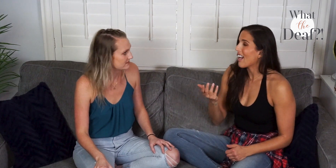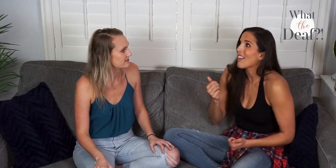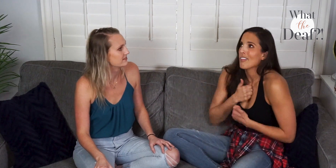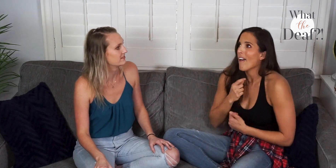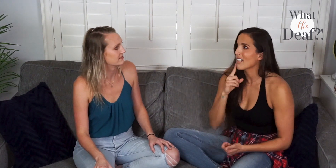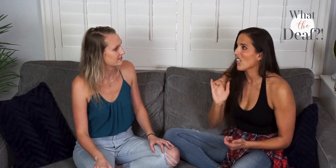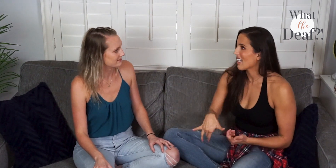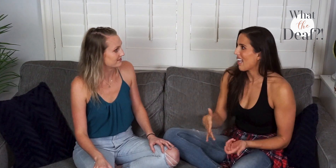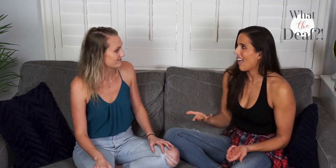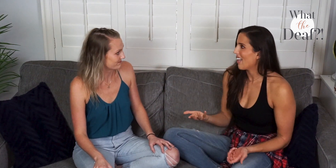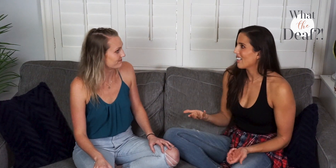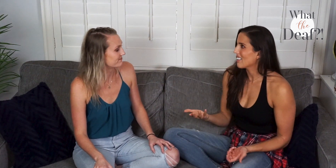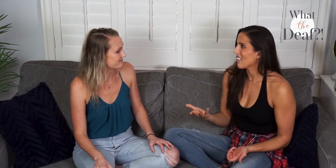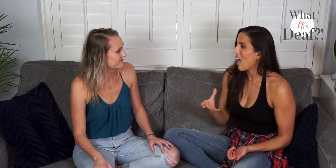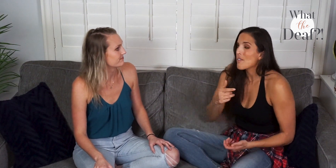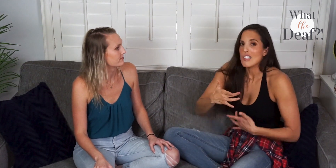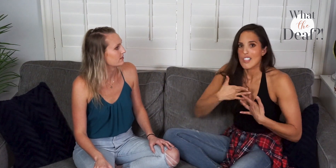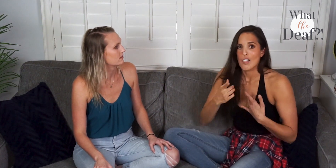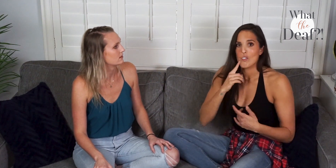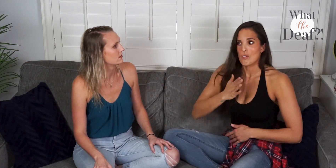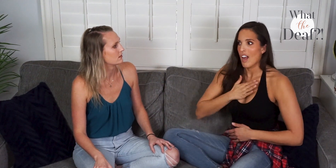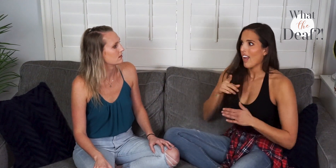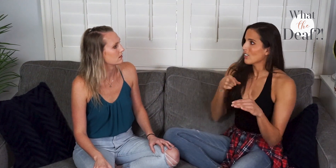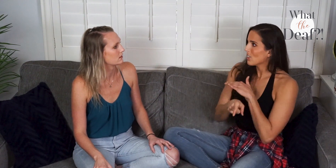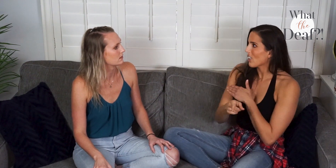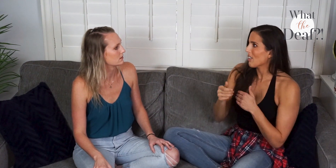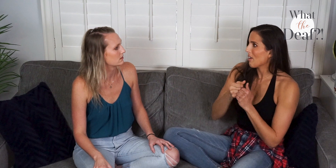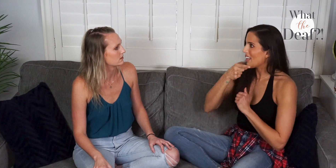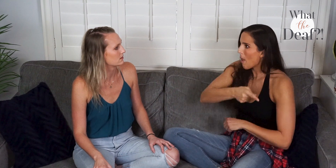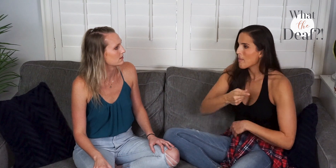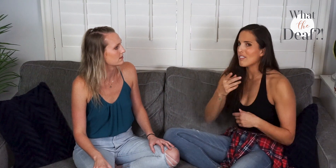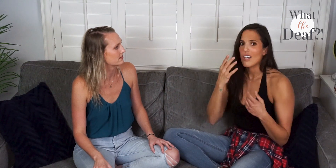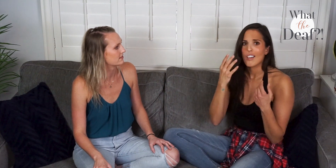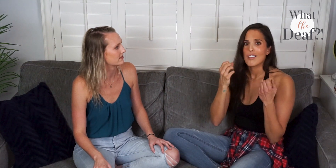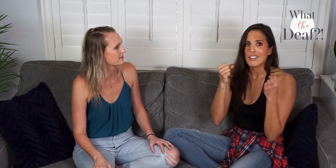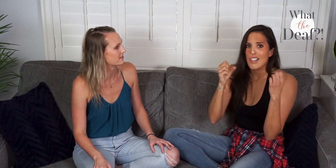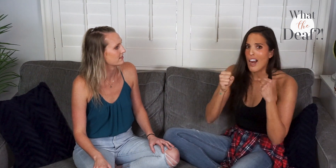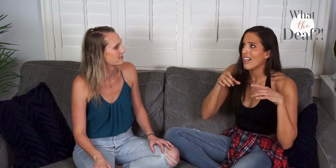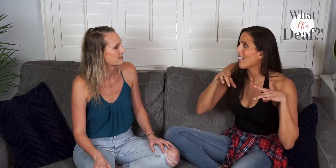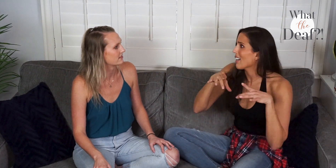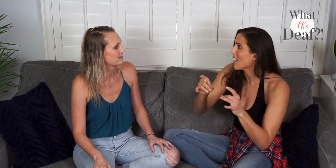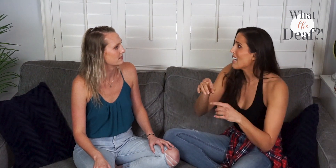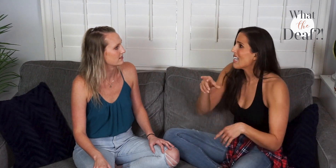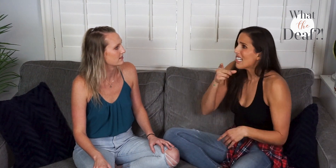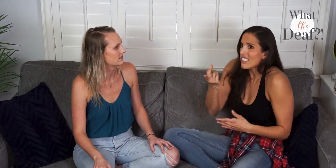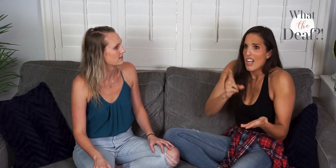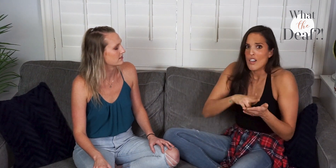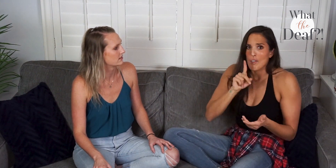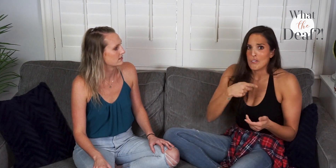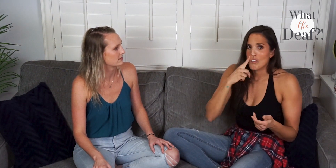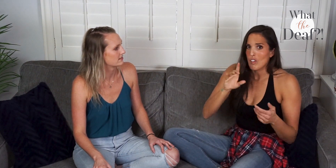And I love hearing that. And I'm so excited to see my journey with my guy and how he learned sign language.